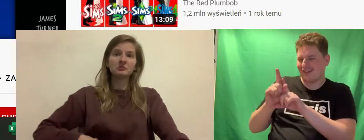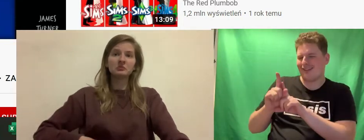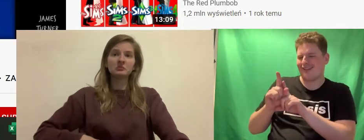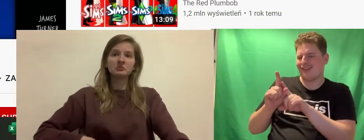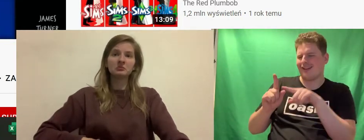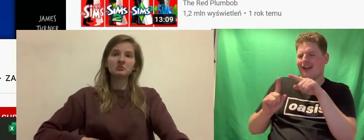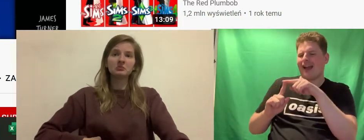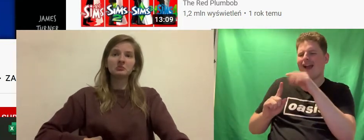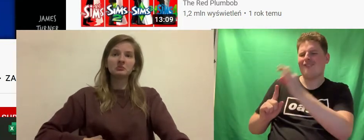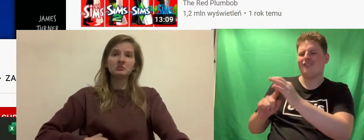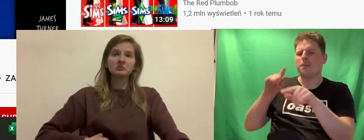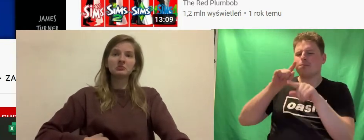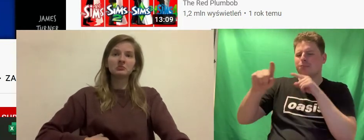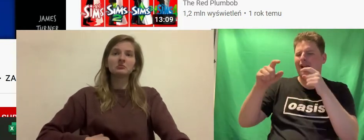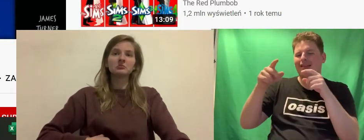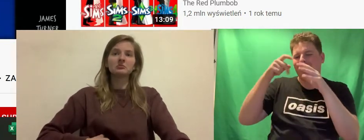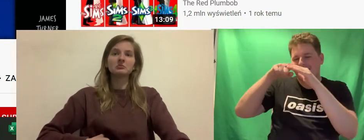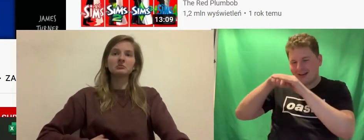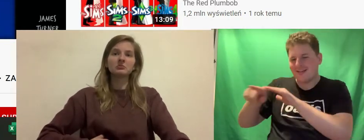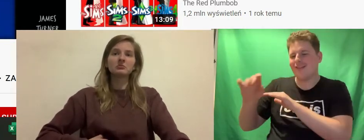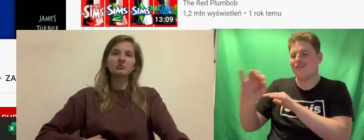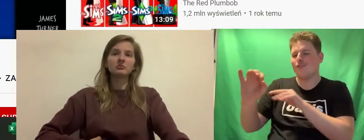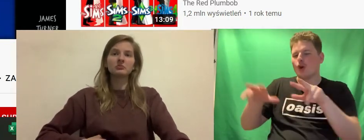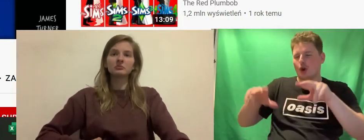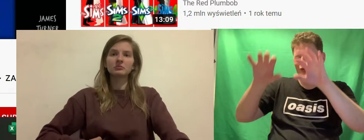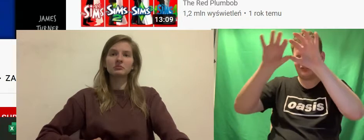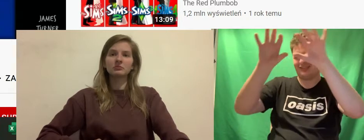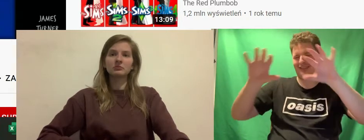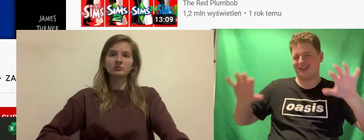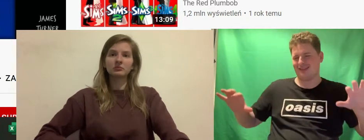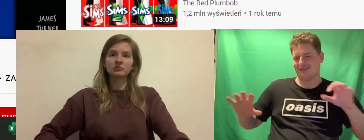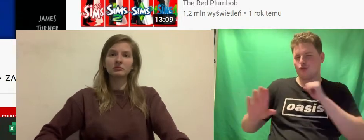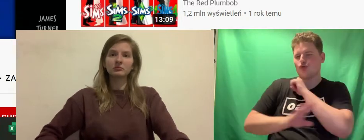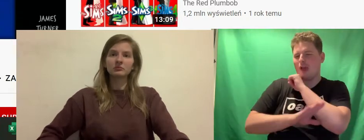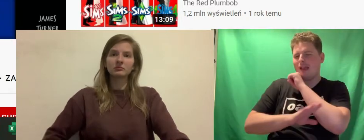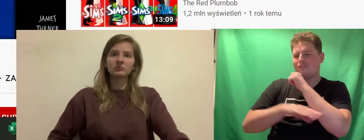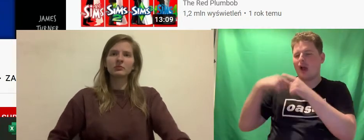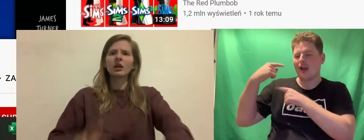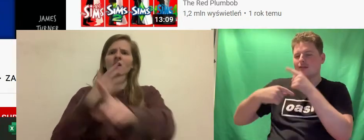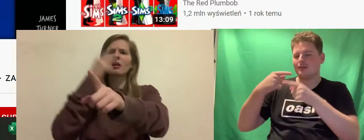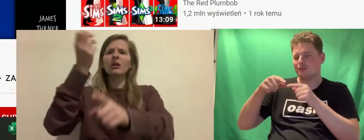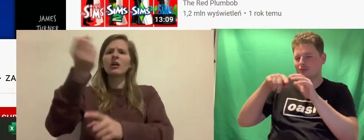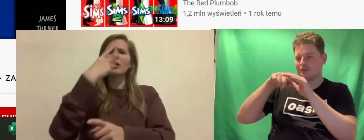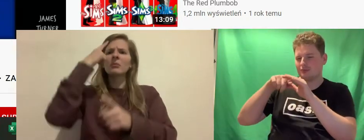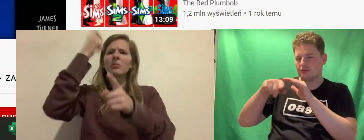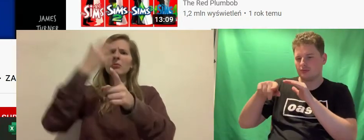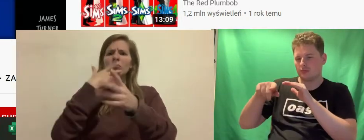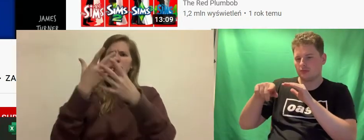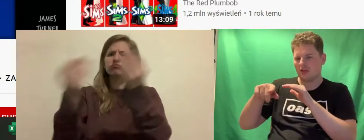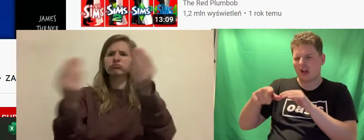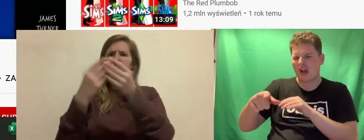A: after that, I started checking the family tree and the fact some of them just died